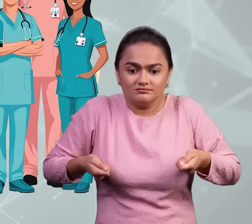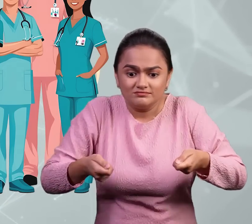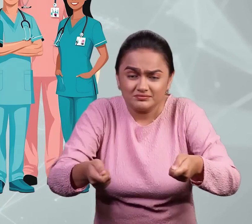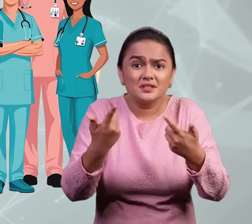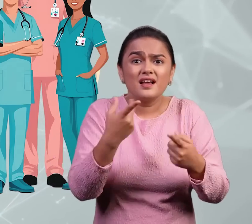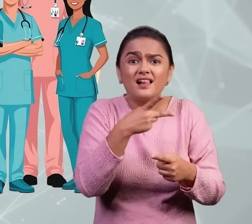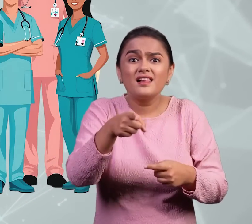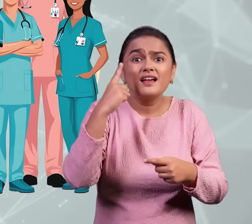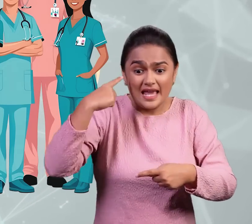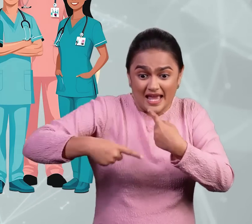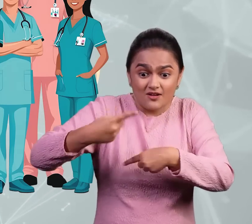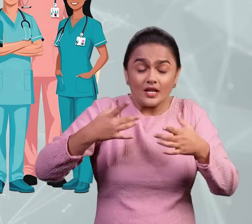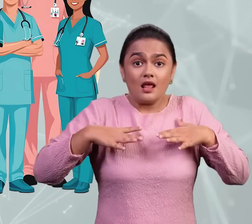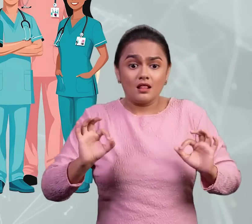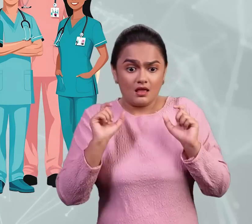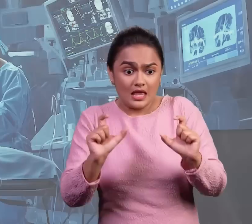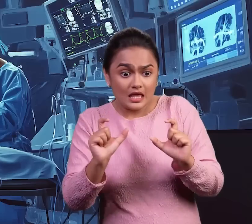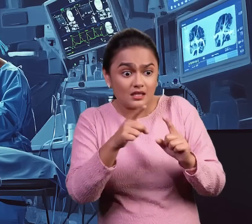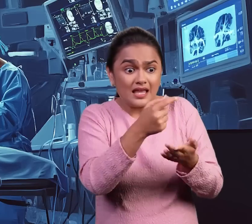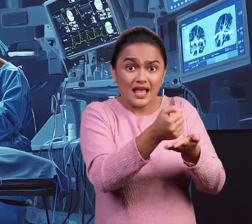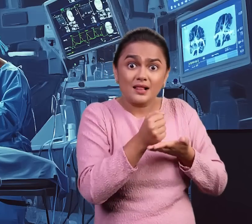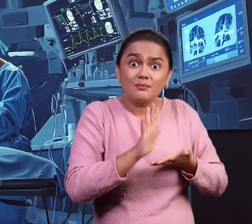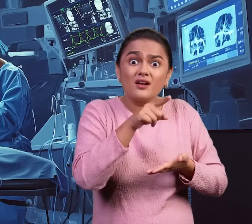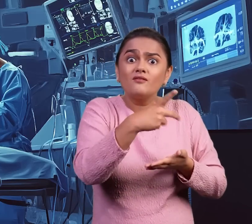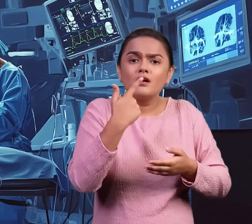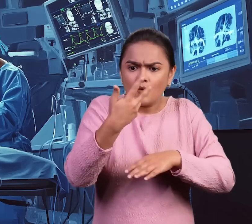and anyone else in the health system who comes into contact with blood.